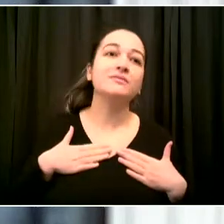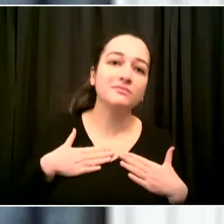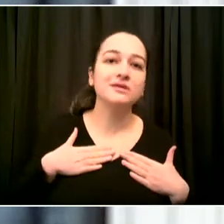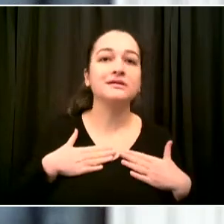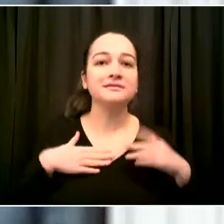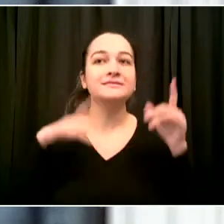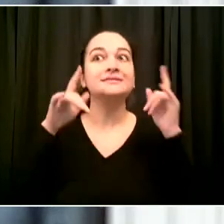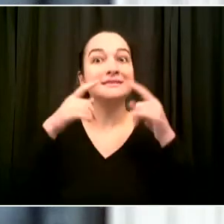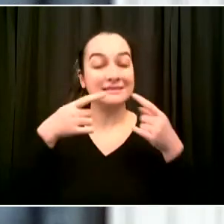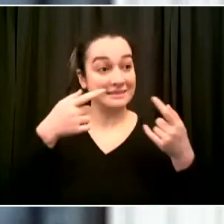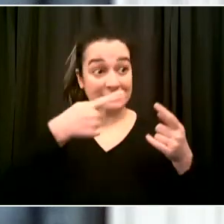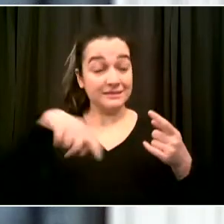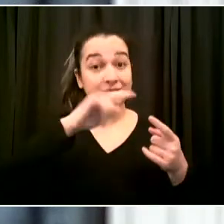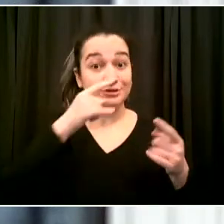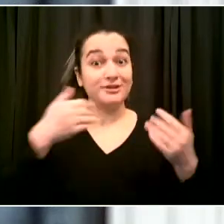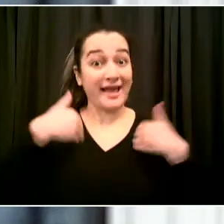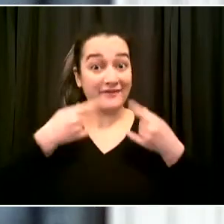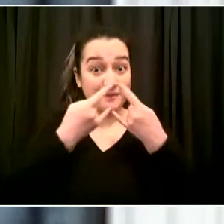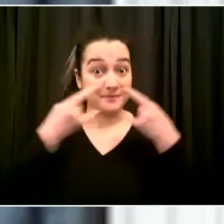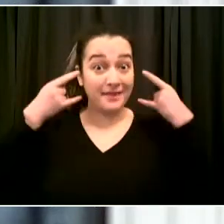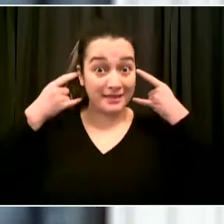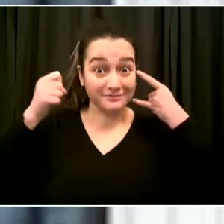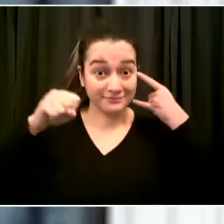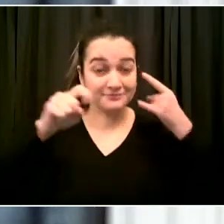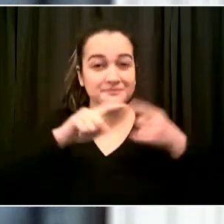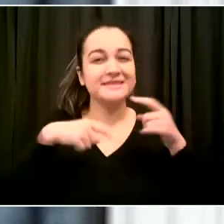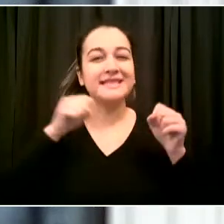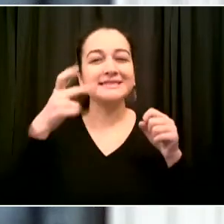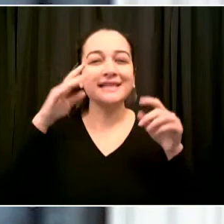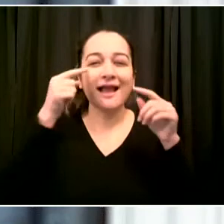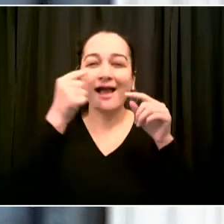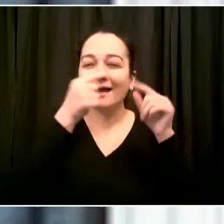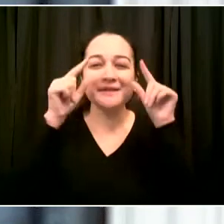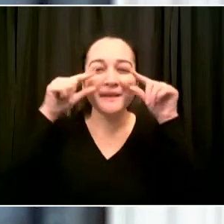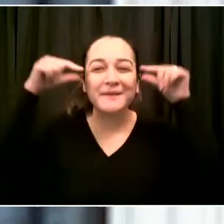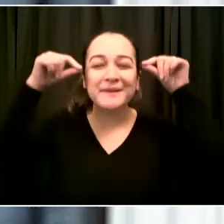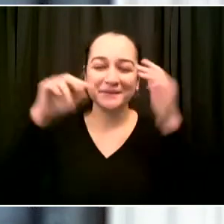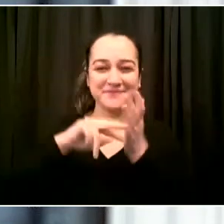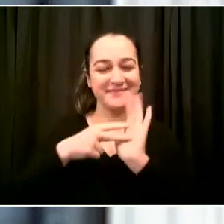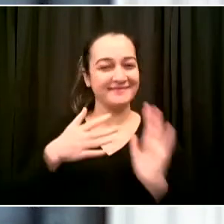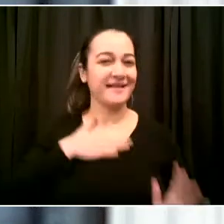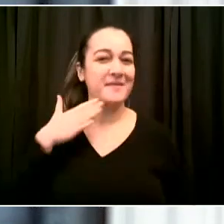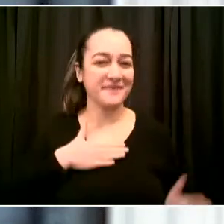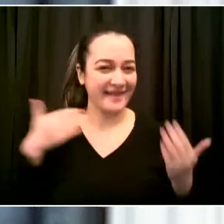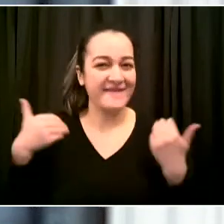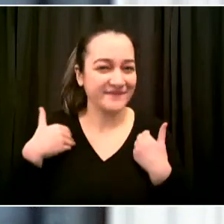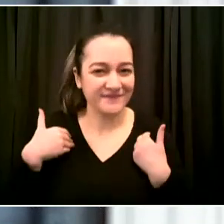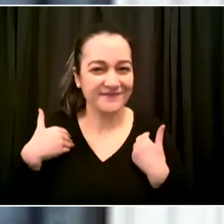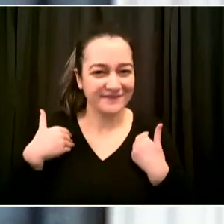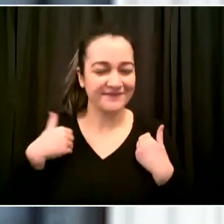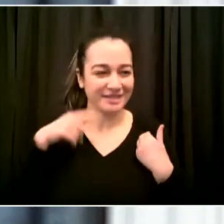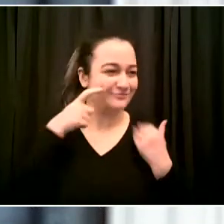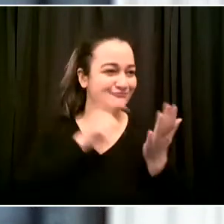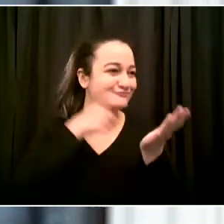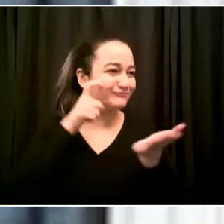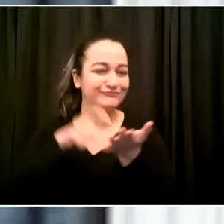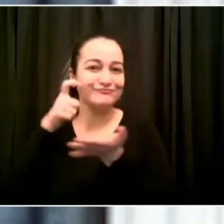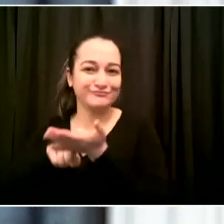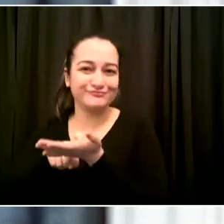BRONX, THIS MORNING EVEN HIBENDNDH TE MASKS THERE WAS SO MUCH JOY BEHIND